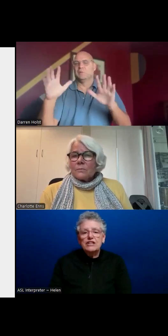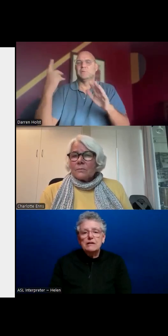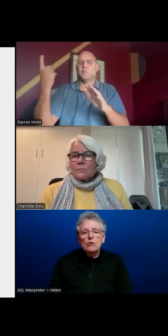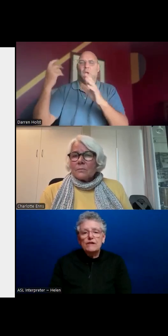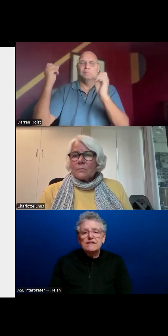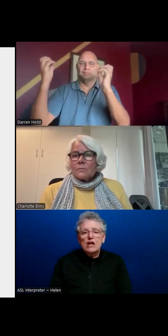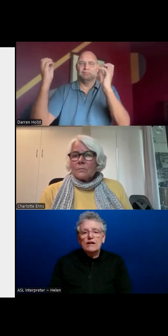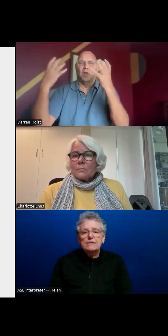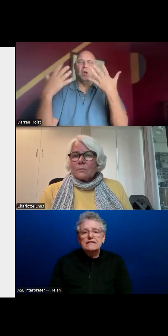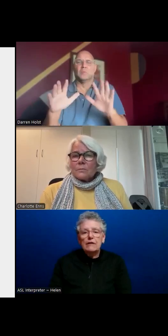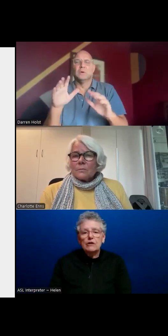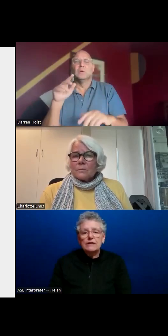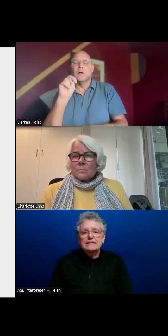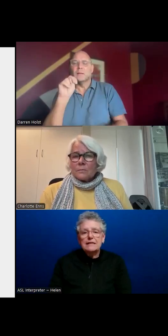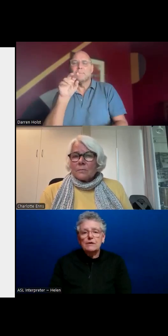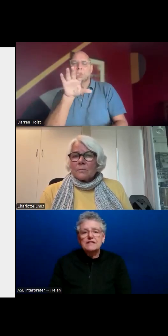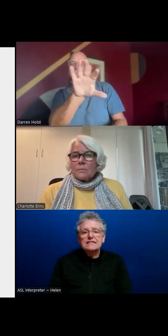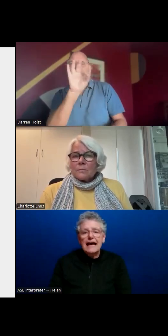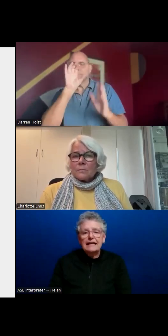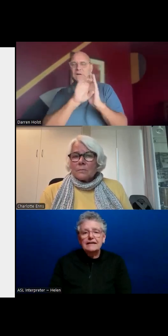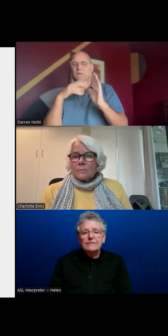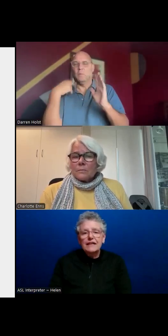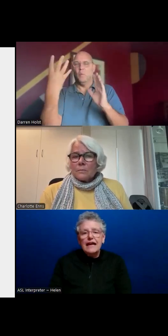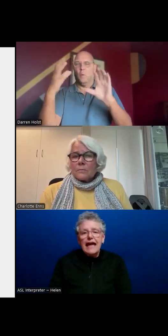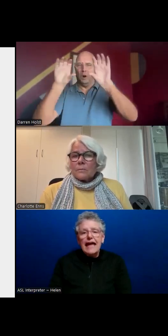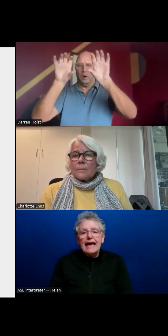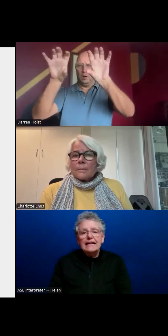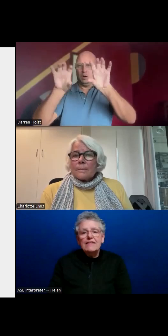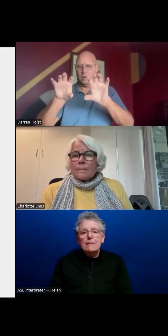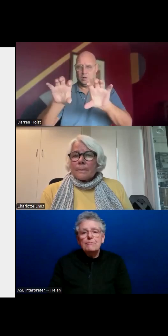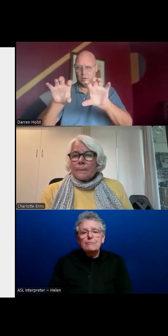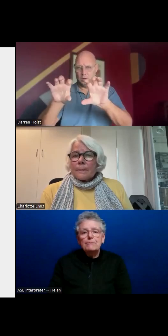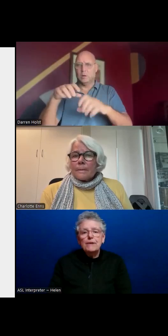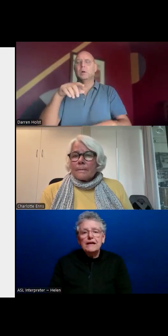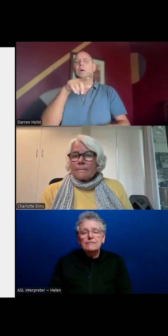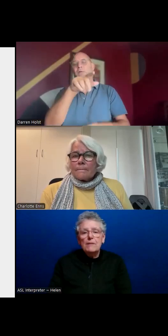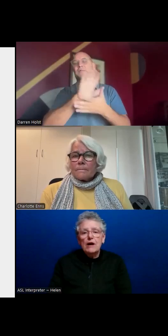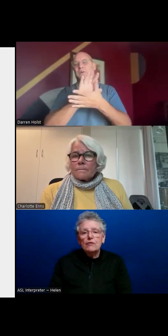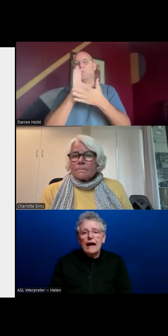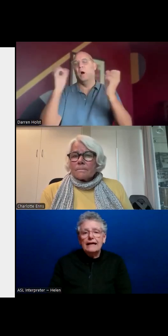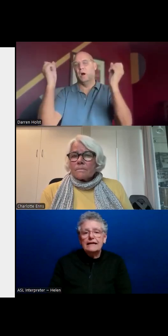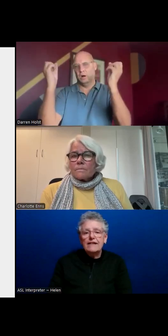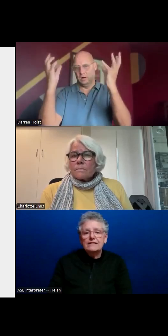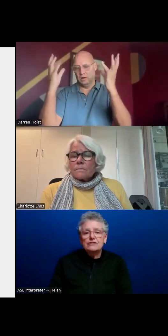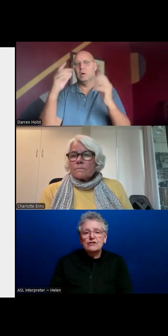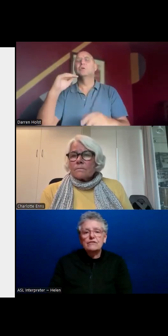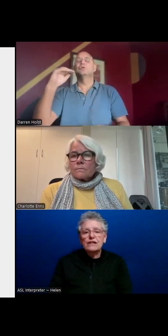is watching a movie that's already been downloaded. It's someone that's signing and they pick from a variety of answers.